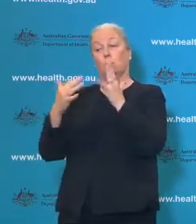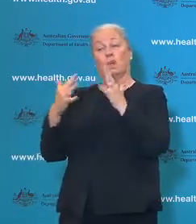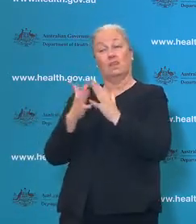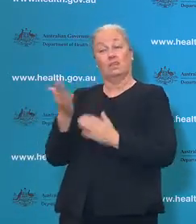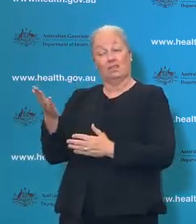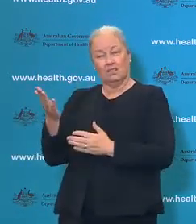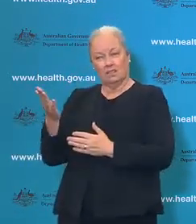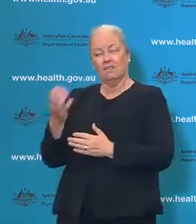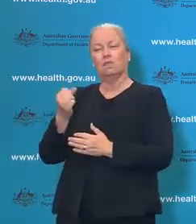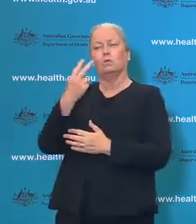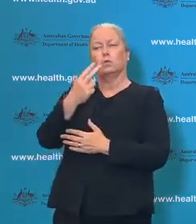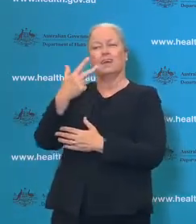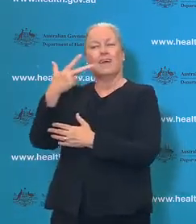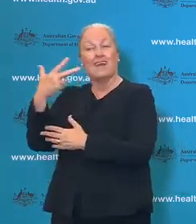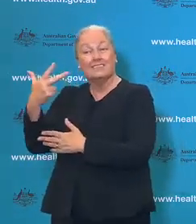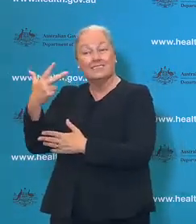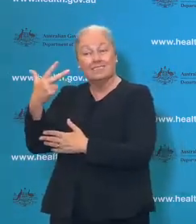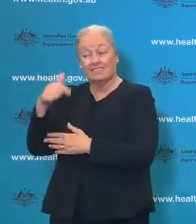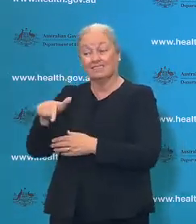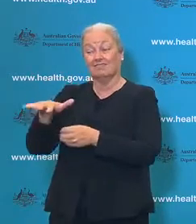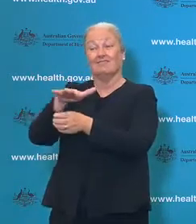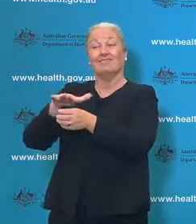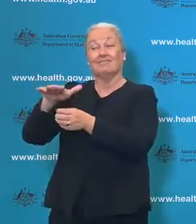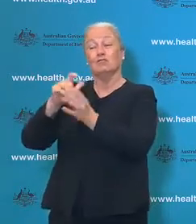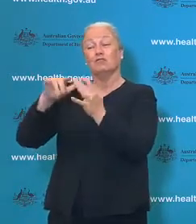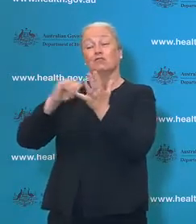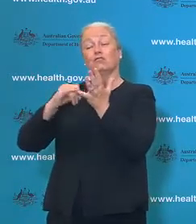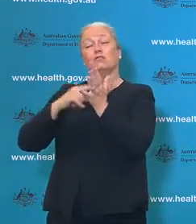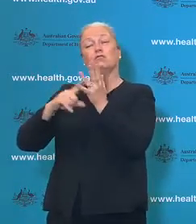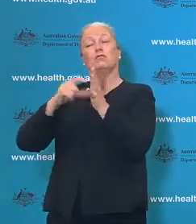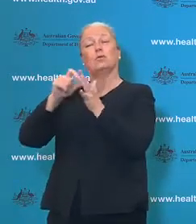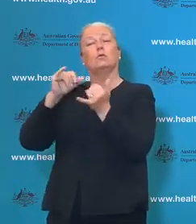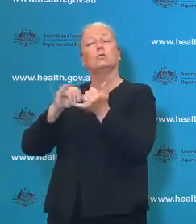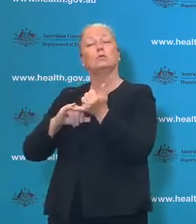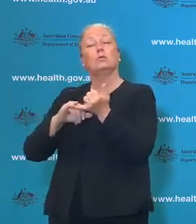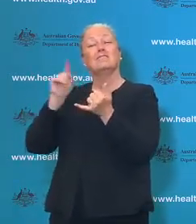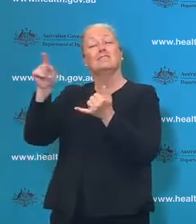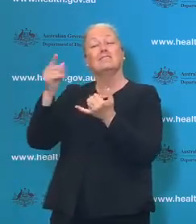to the cluster associated with the Crossroads Hotel in Casula. A reminder